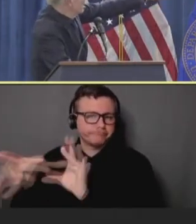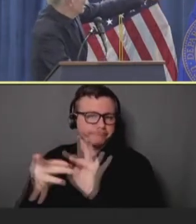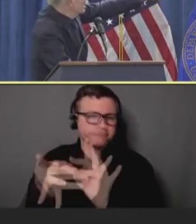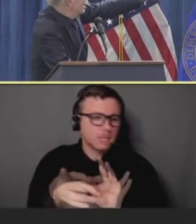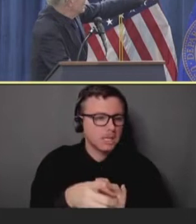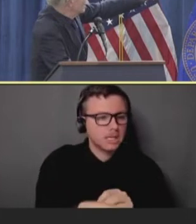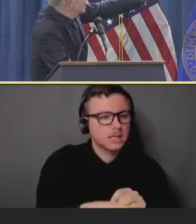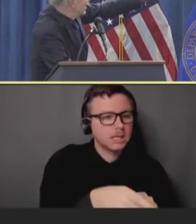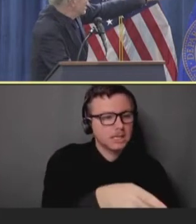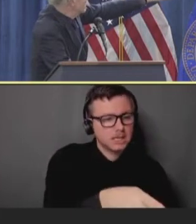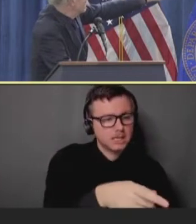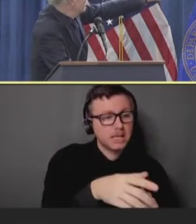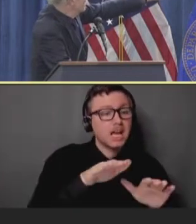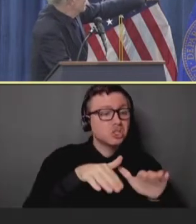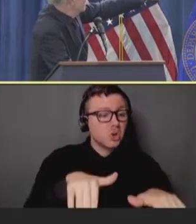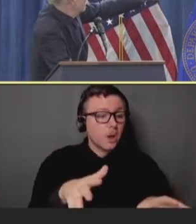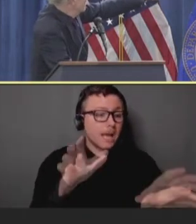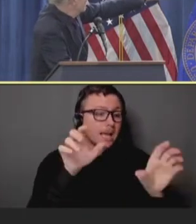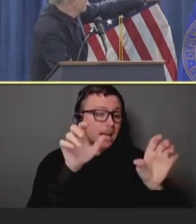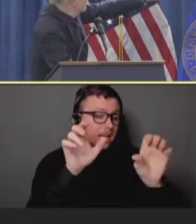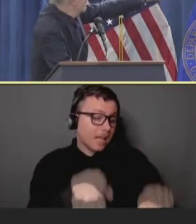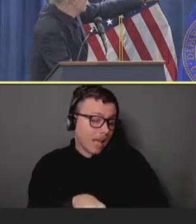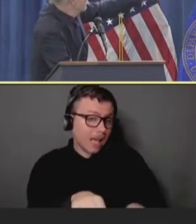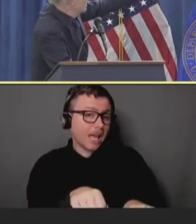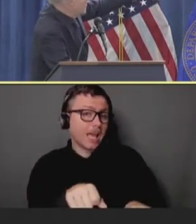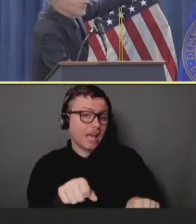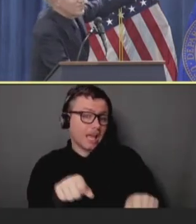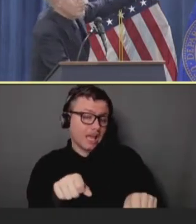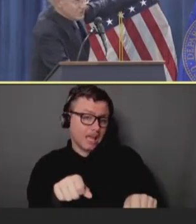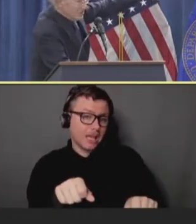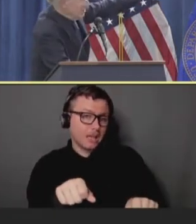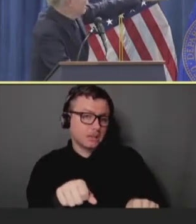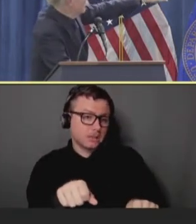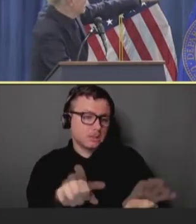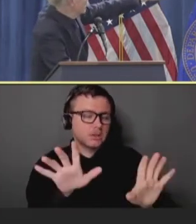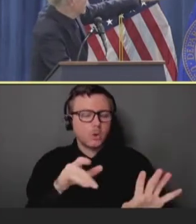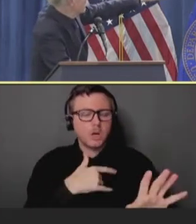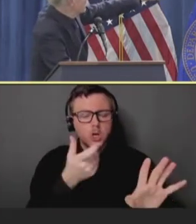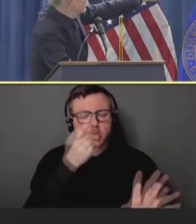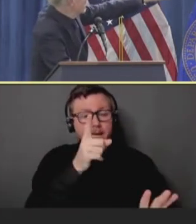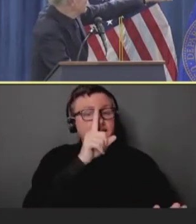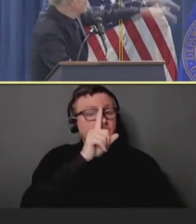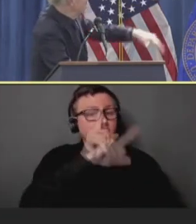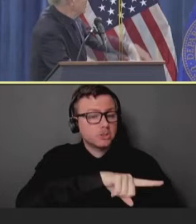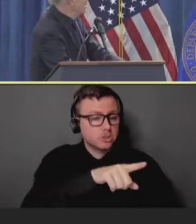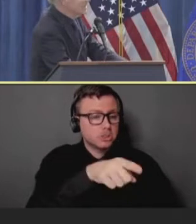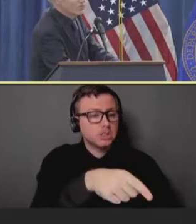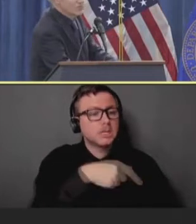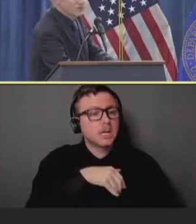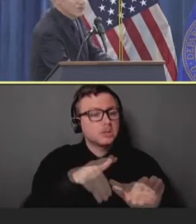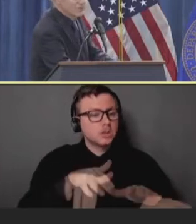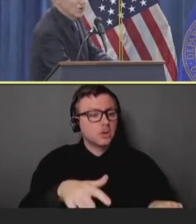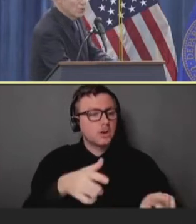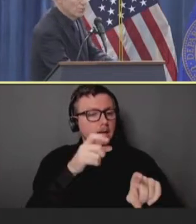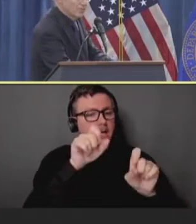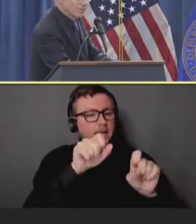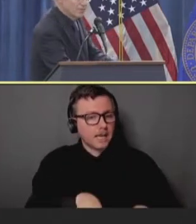A child can -- so it's fiction that a child can be paralyzed from receiving OPV.